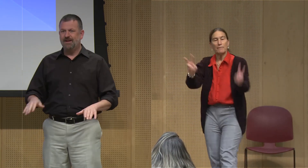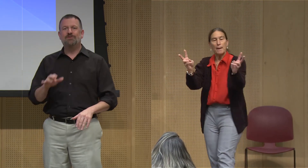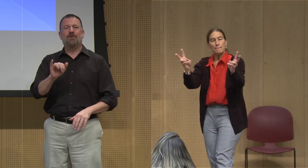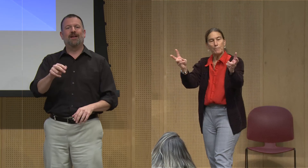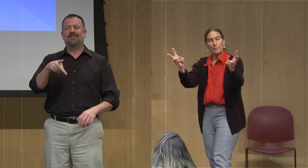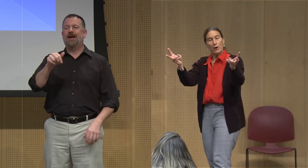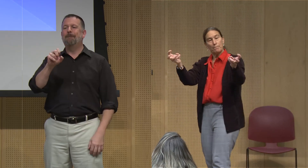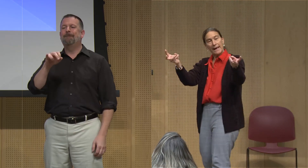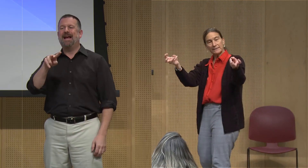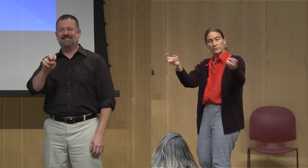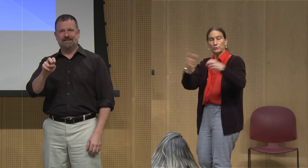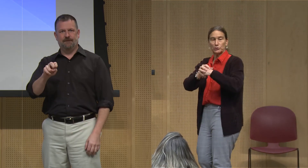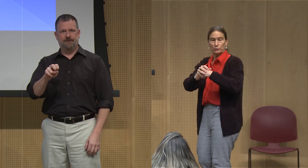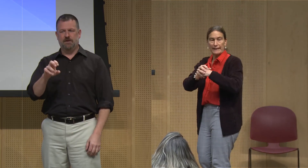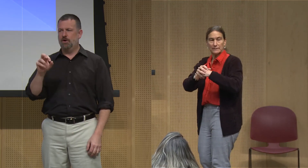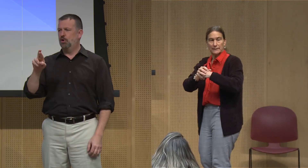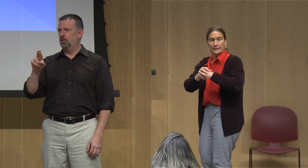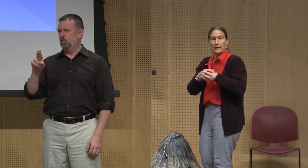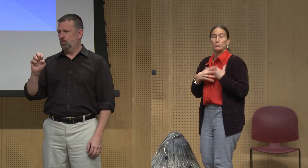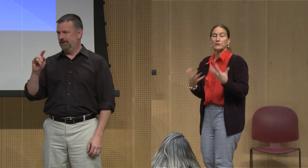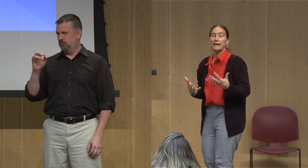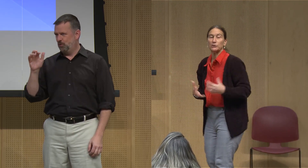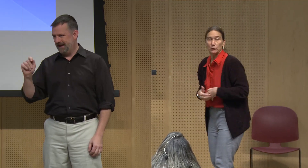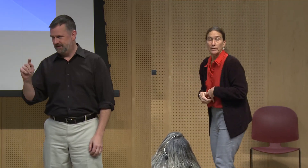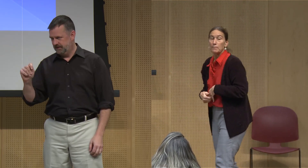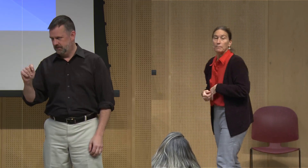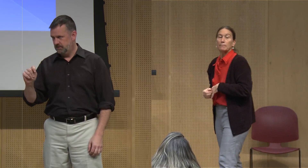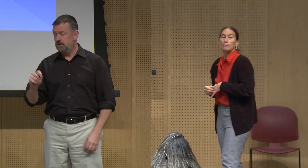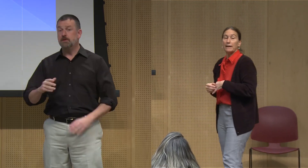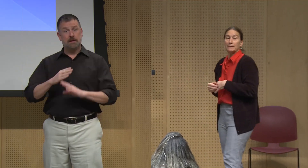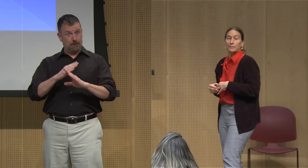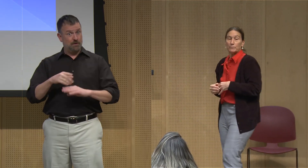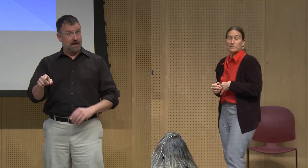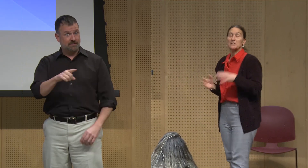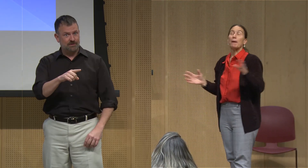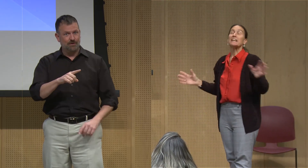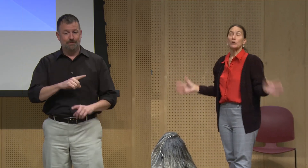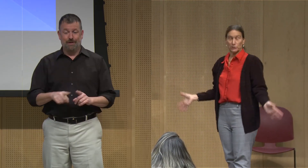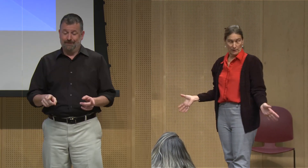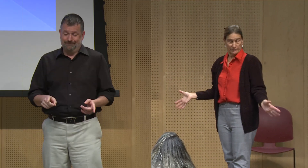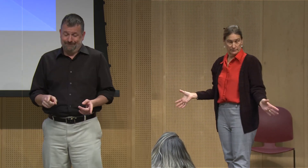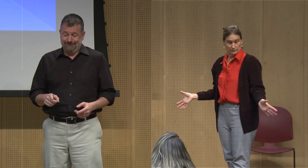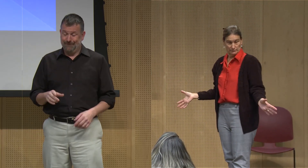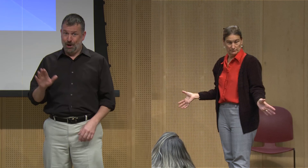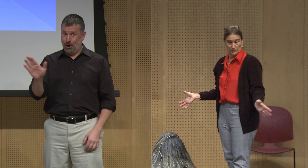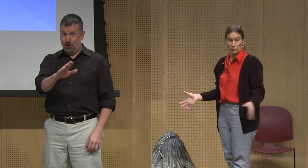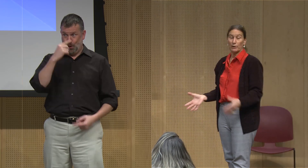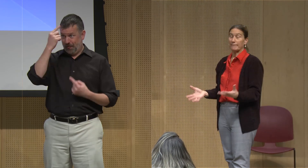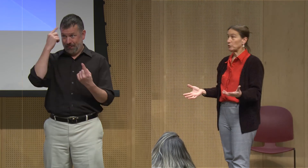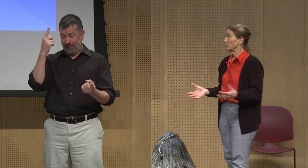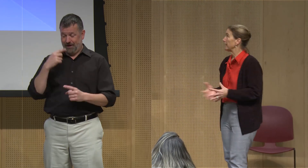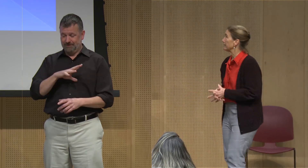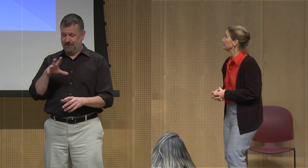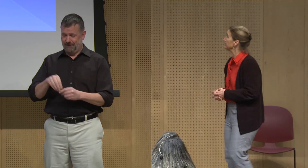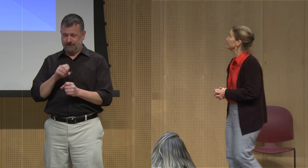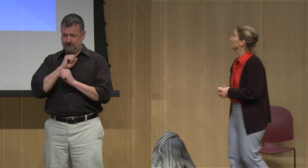OF WHAT WE CALL PASSIVE RESTRAINT. IT PROTECTS YOU, BUT DESPITE YOURSELF. YOU KNOW, YOU DON'T HAVE TO DO ANYTHING.